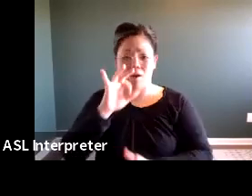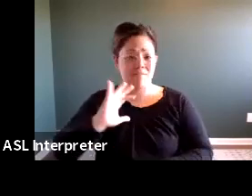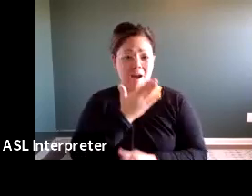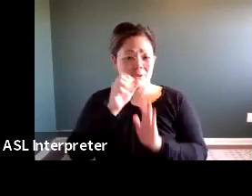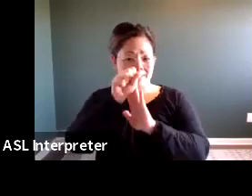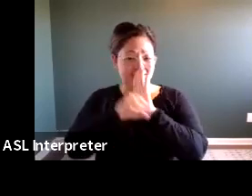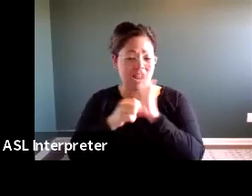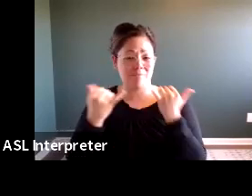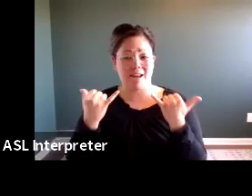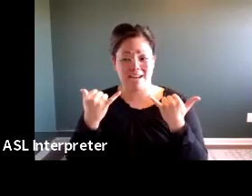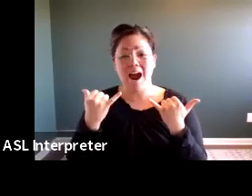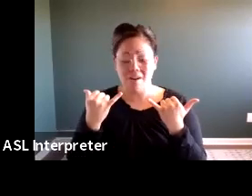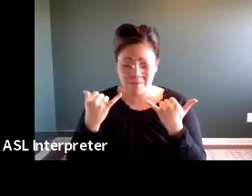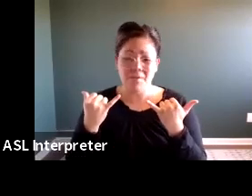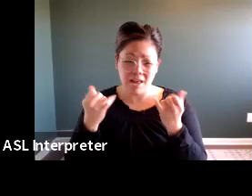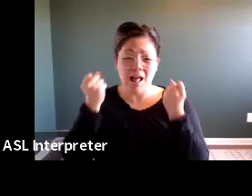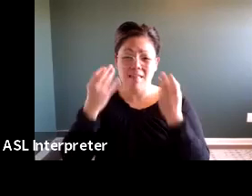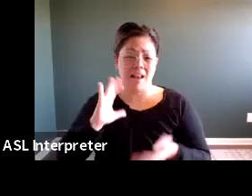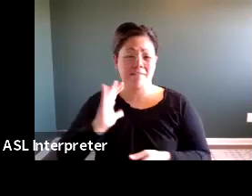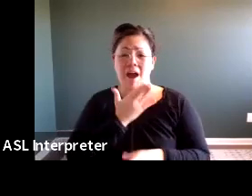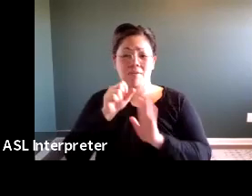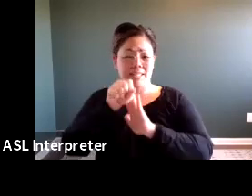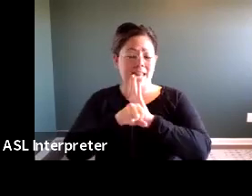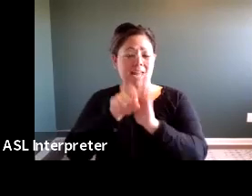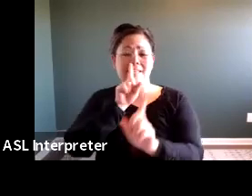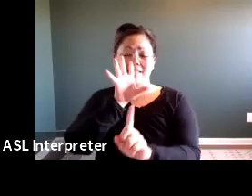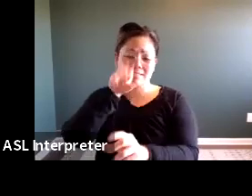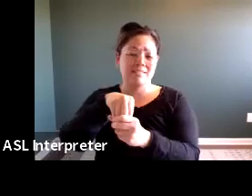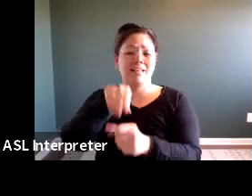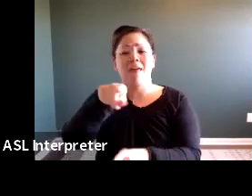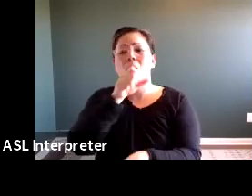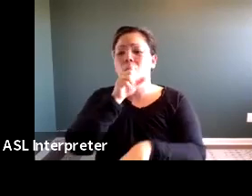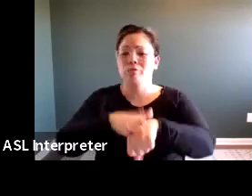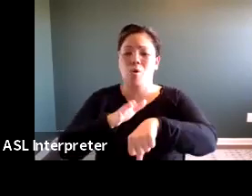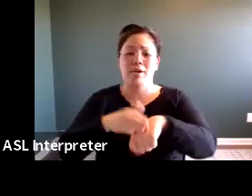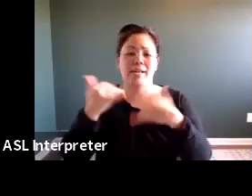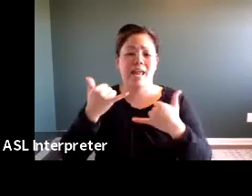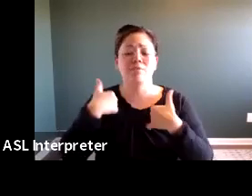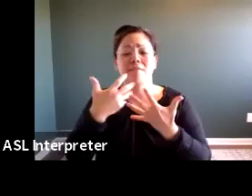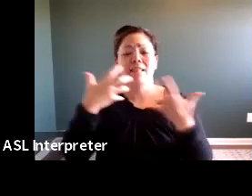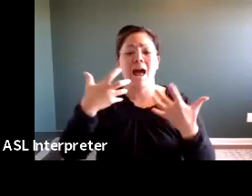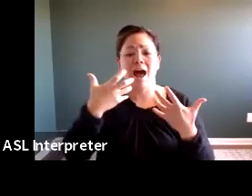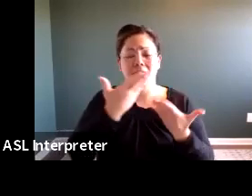or a lot of part of our state is in this area. So lots of recommendations here. So social gatherings,